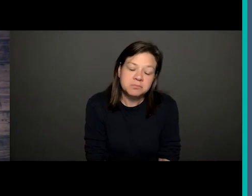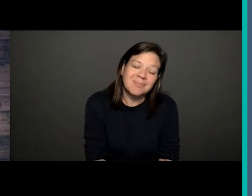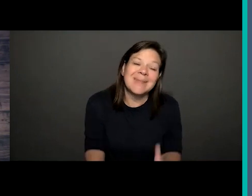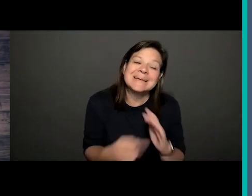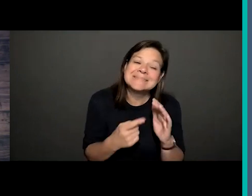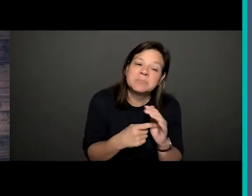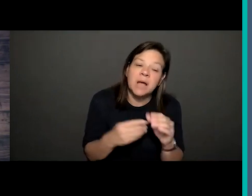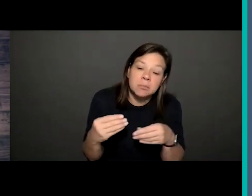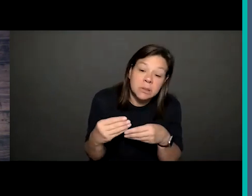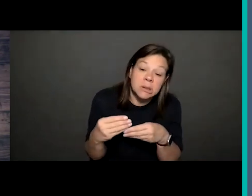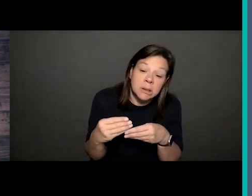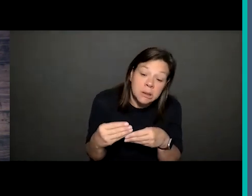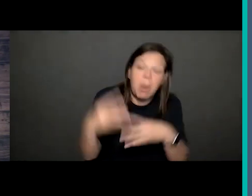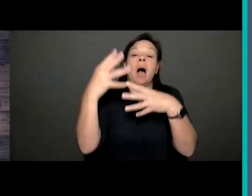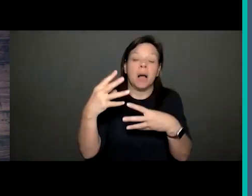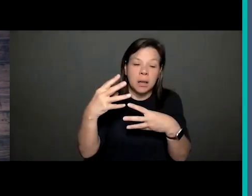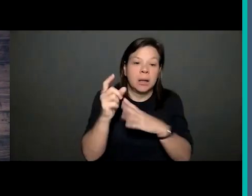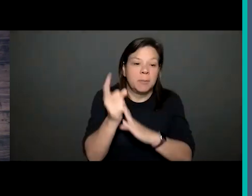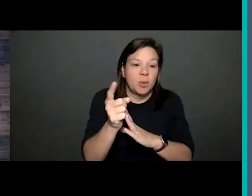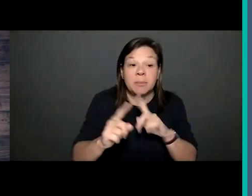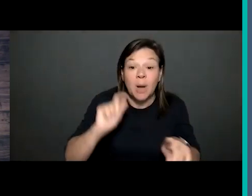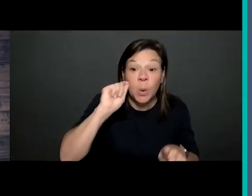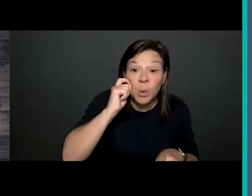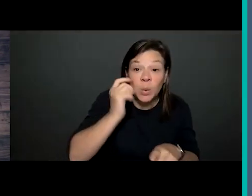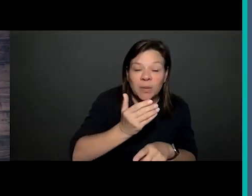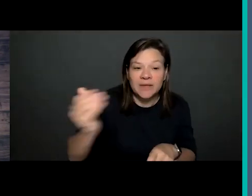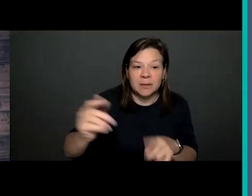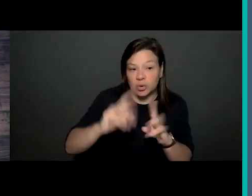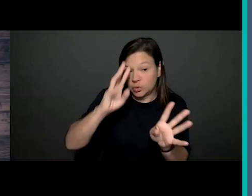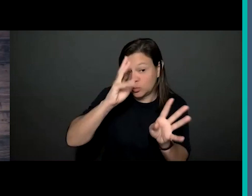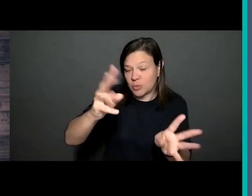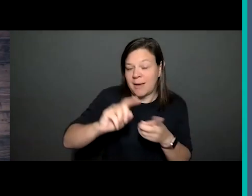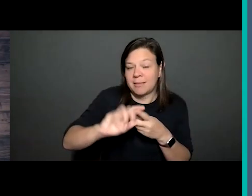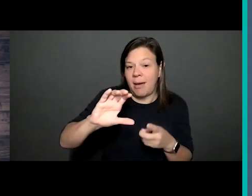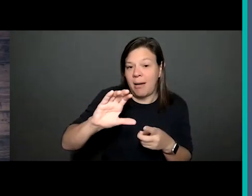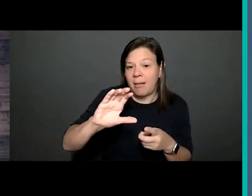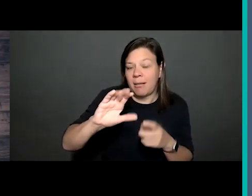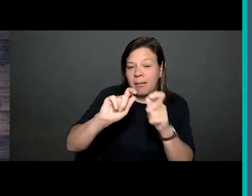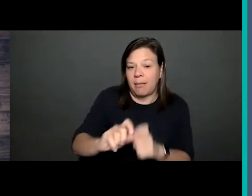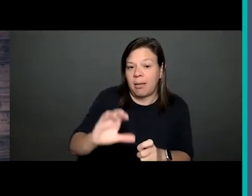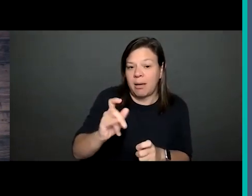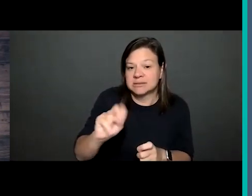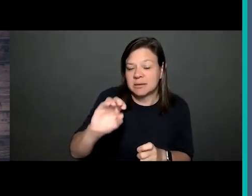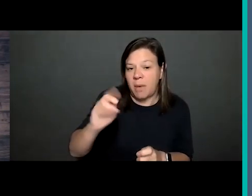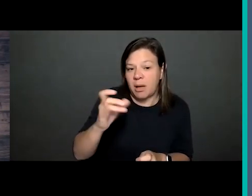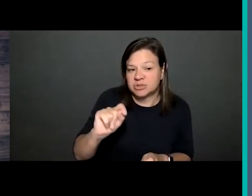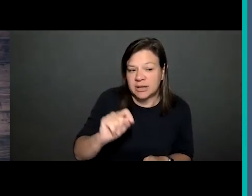BUT A COOL FEATURE ONCE YOU CREATED A CUSTOM OBJECT. SEE IF IT WILL WORK RIGHT OFF THE BAT.